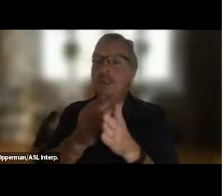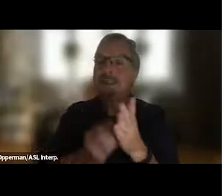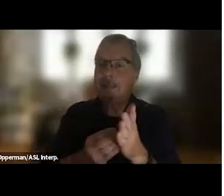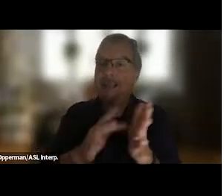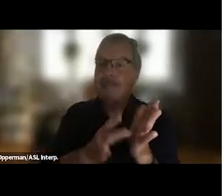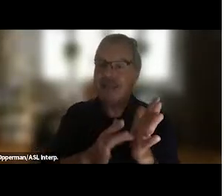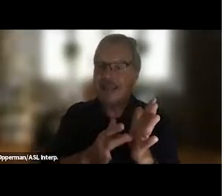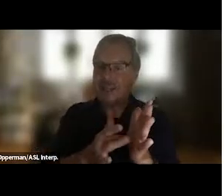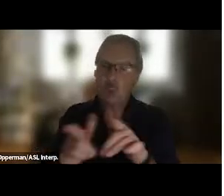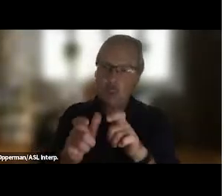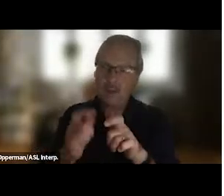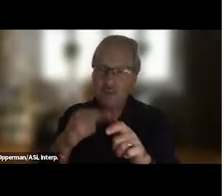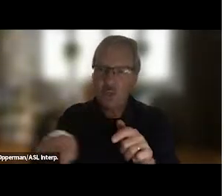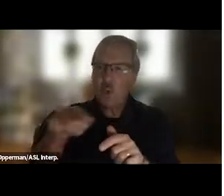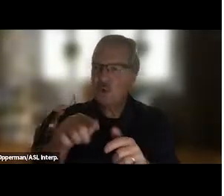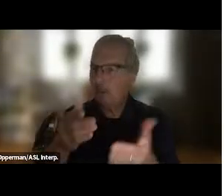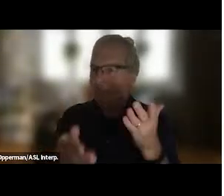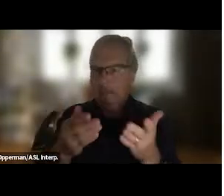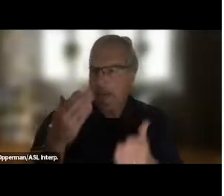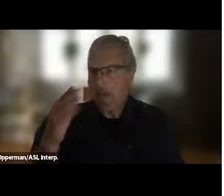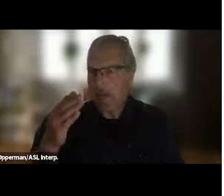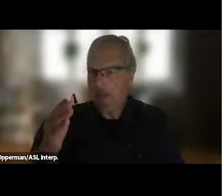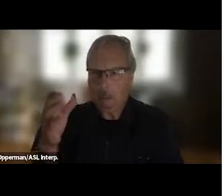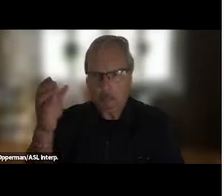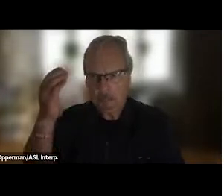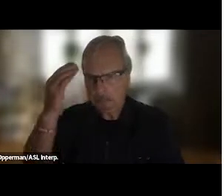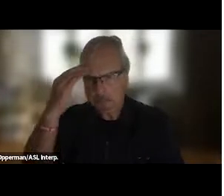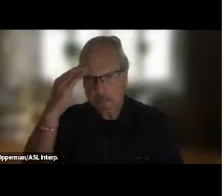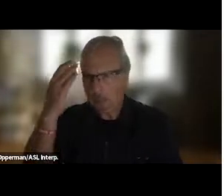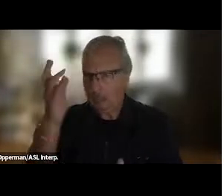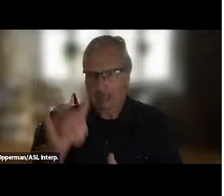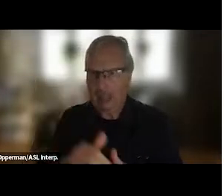for those of you who may not be knowledgeable about that. Not everybody is.